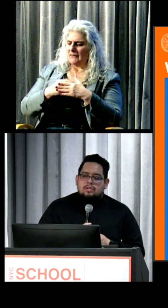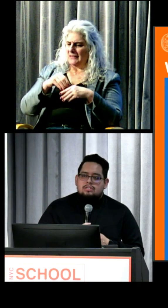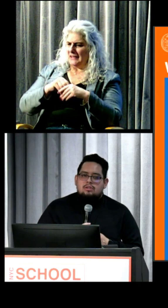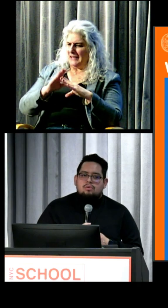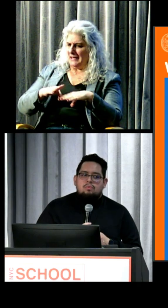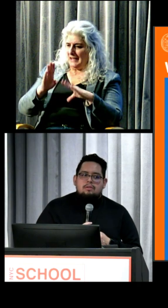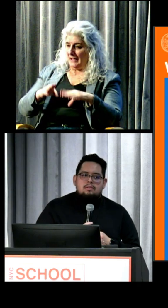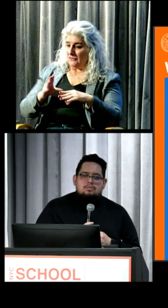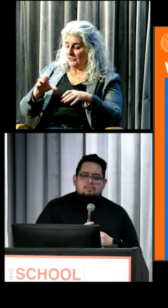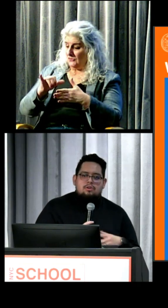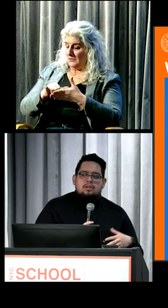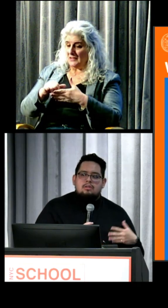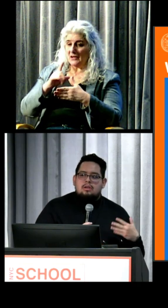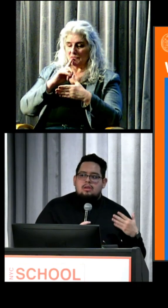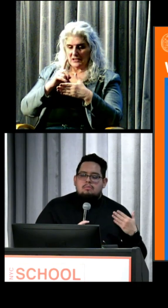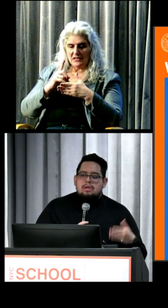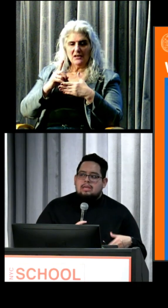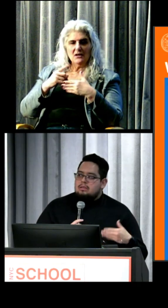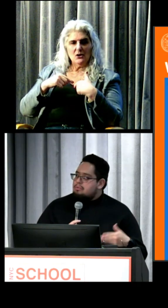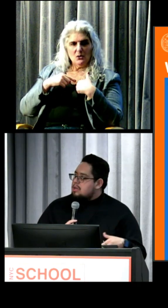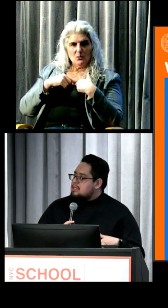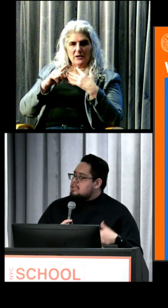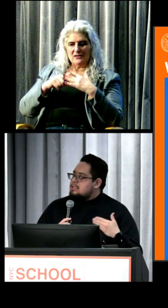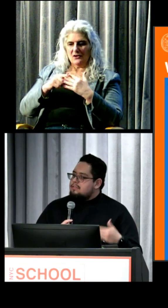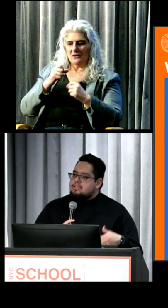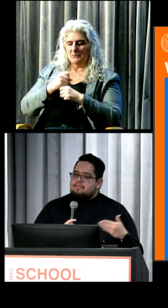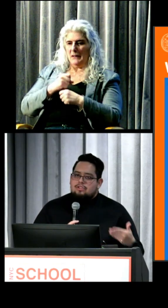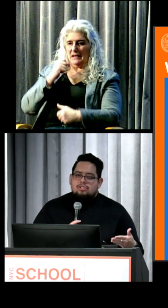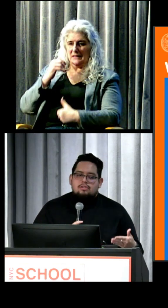So we worked with the data gently.